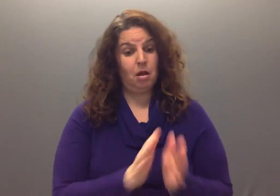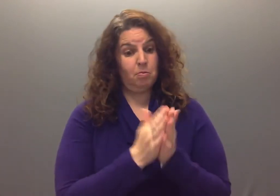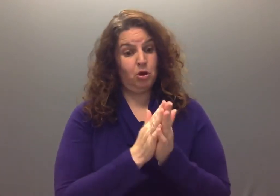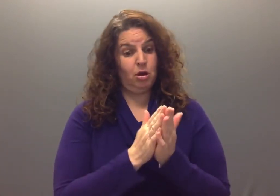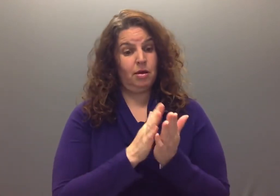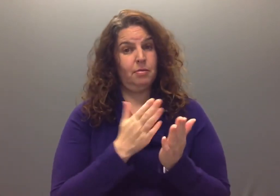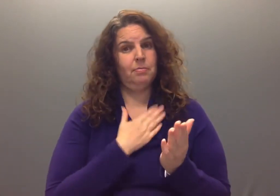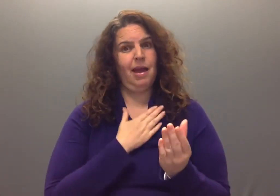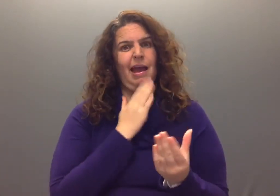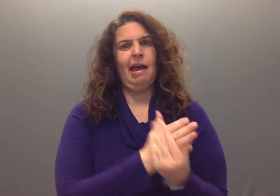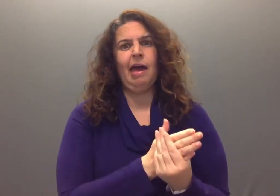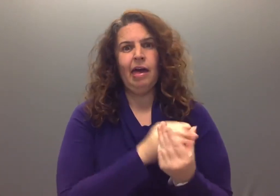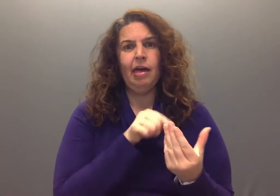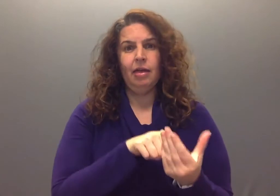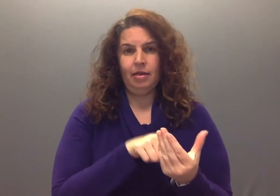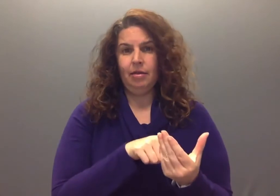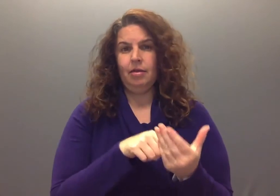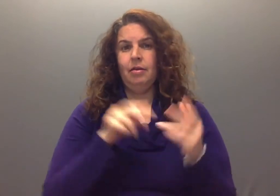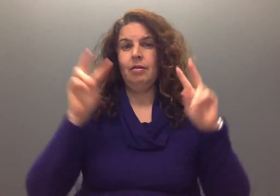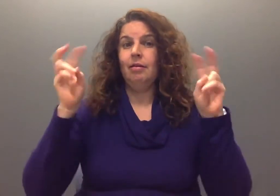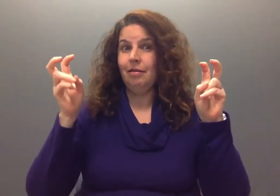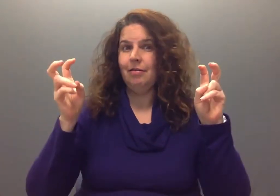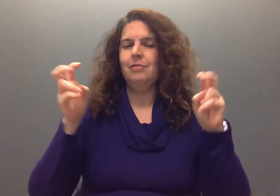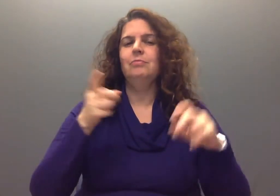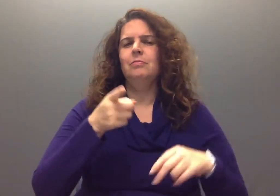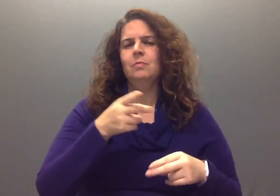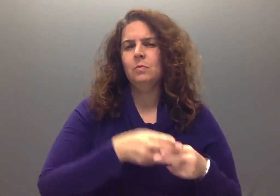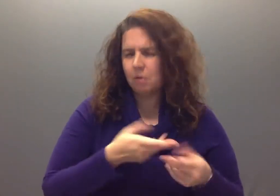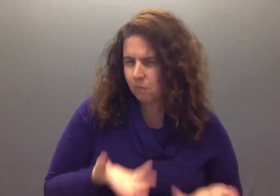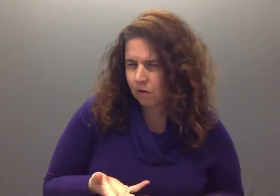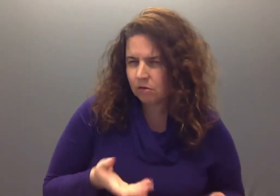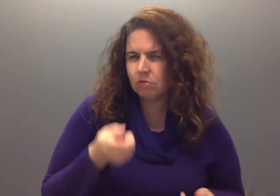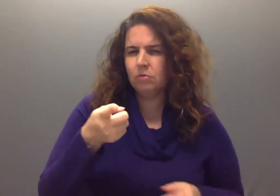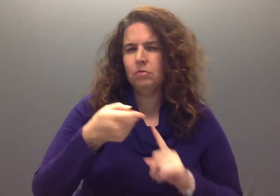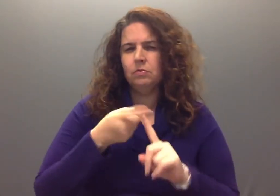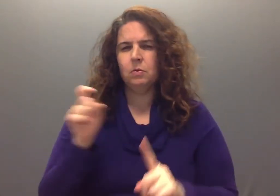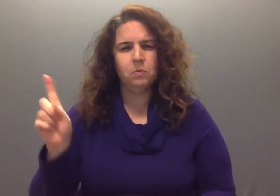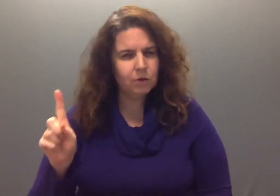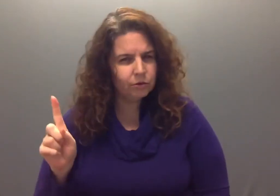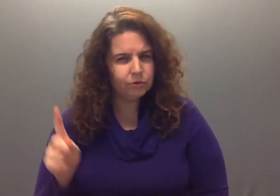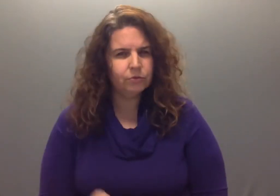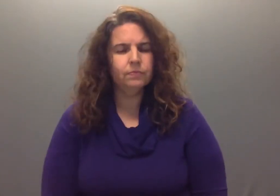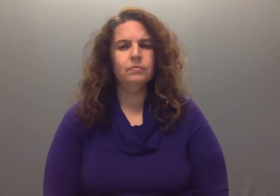The title of my chapter for the book is: YOUR NAME WHAT? YOU FROM WHERE?